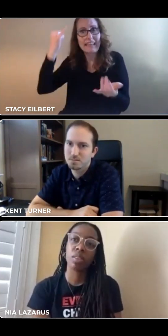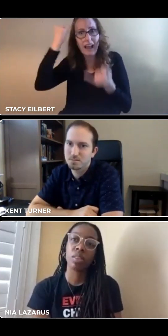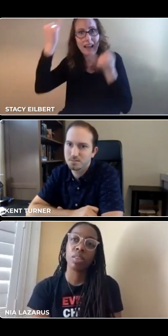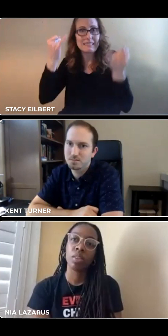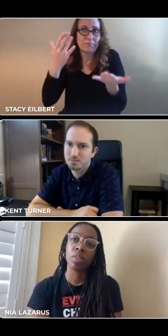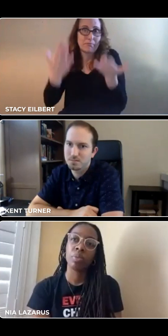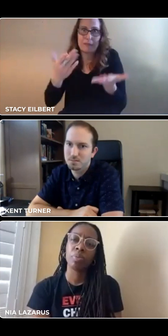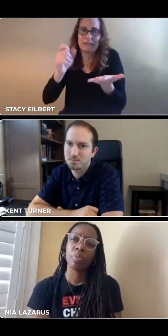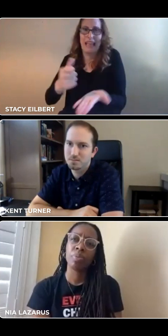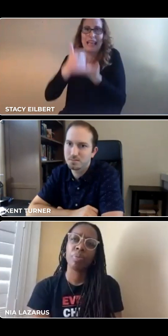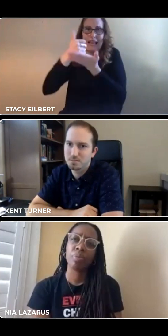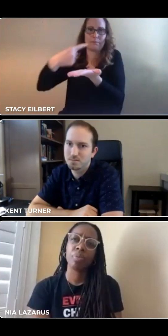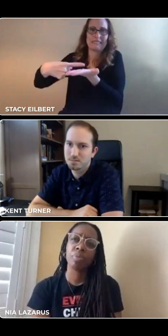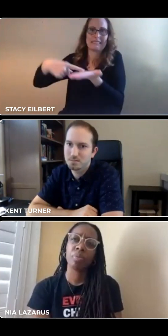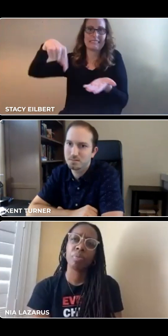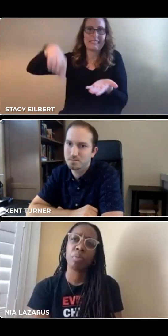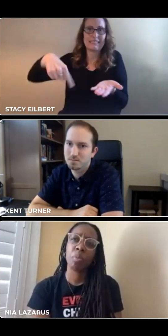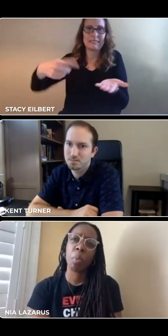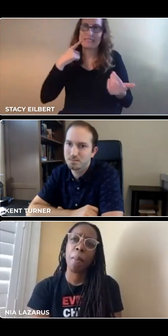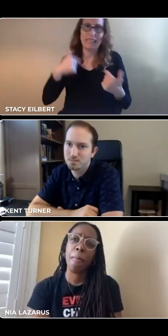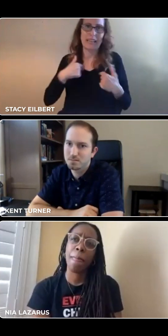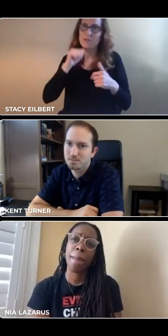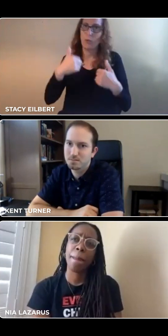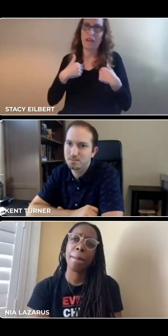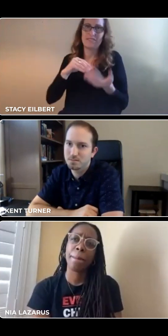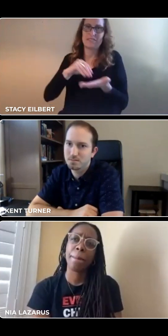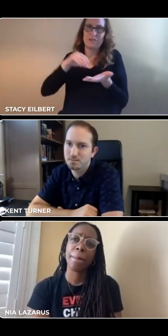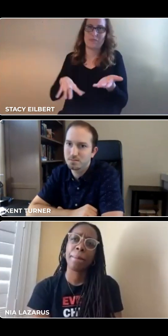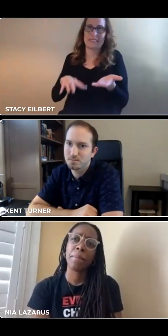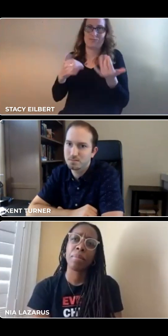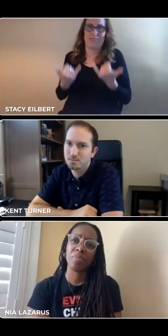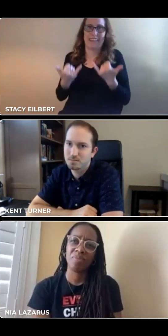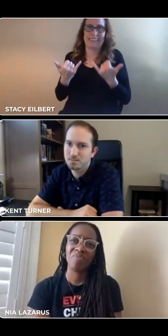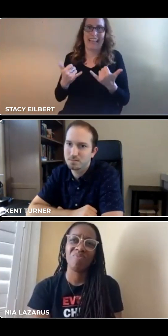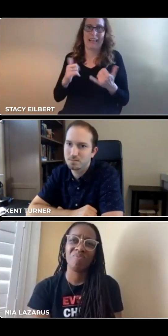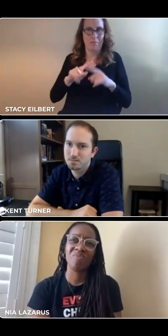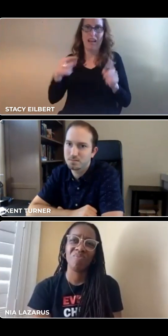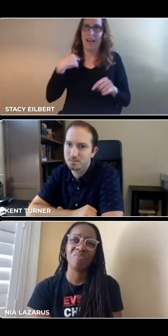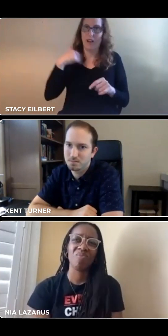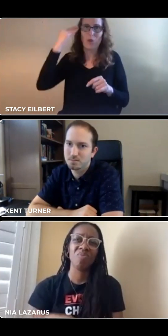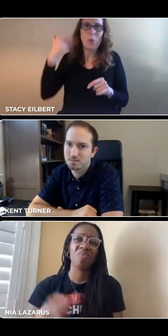I, personally, don't know any answers. But if any of you have any ideas, that could really